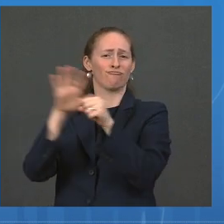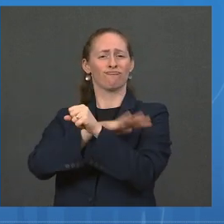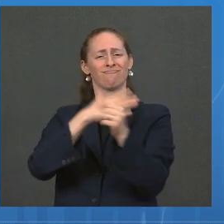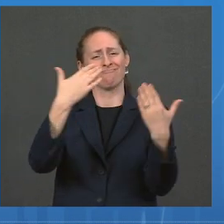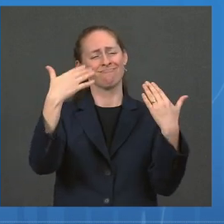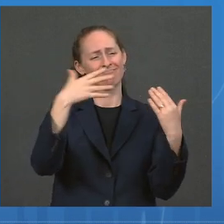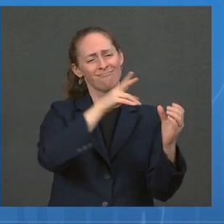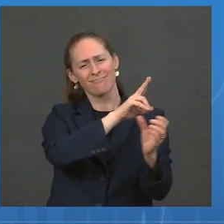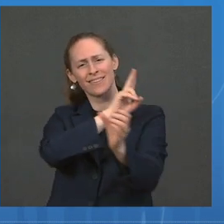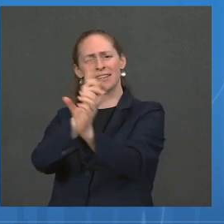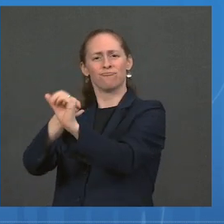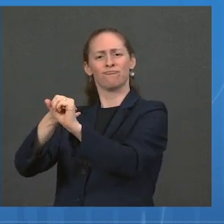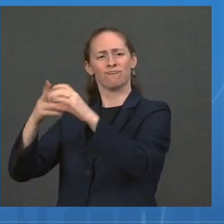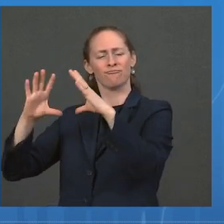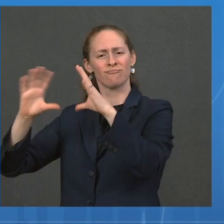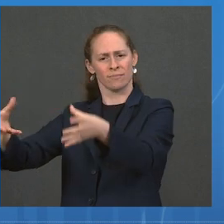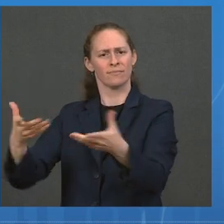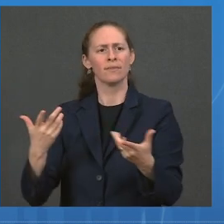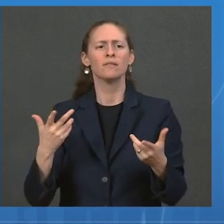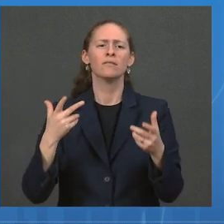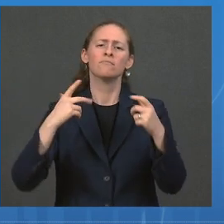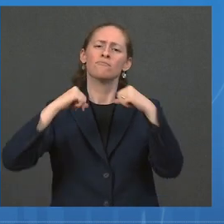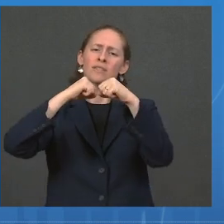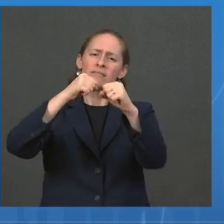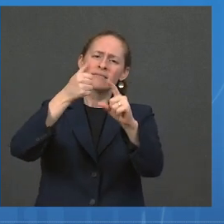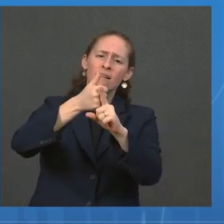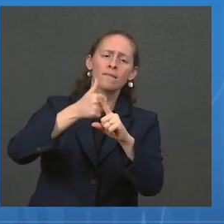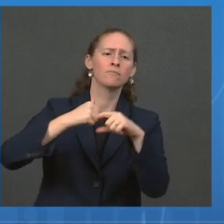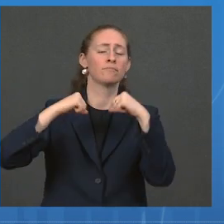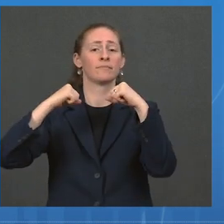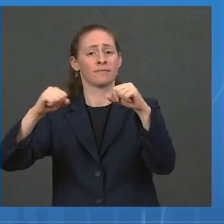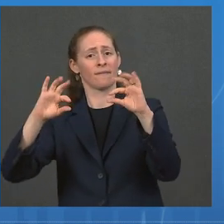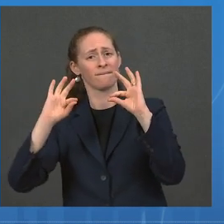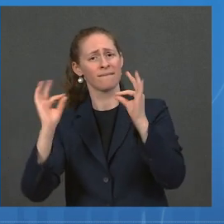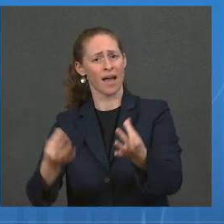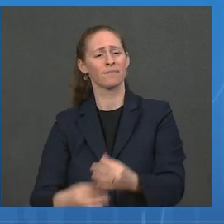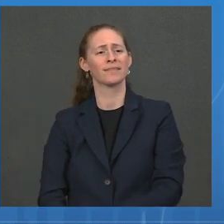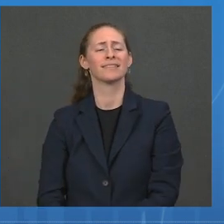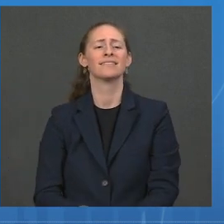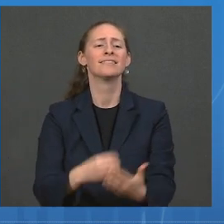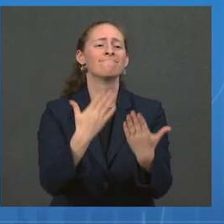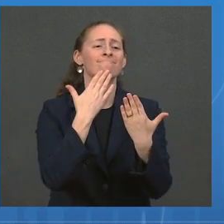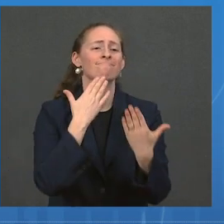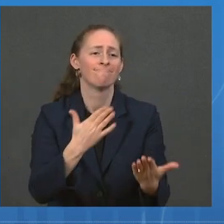to protect yourself and your family from COVID-19. Thank you. I'll now turn things over to Dr. Fauci.